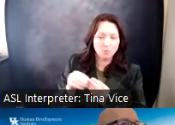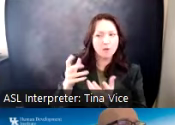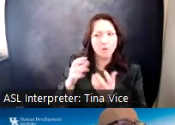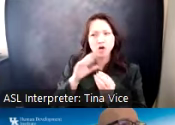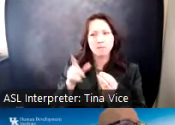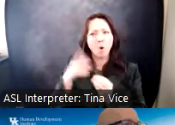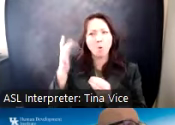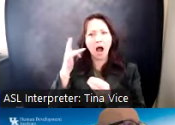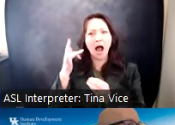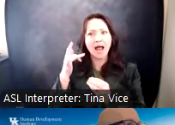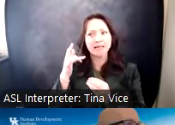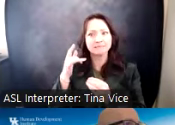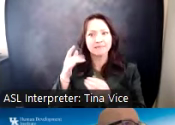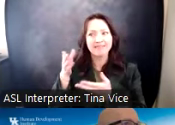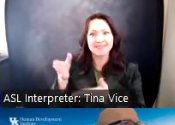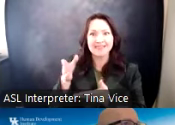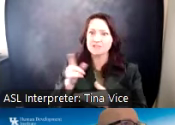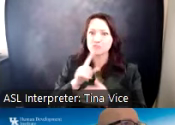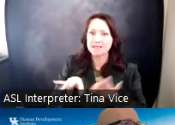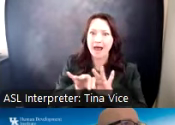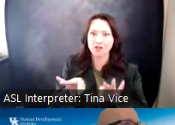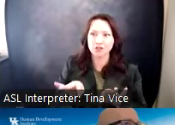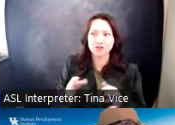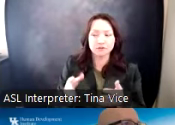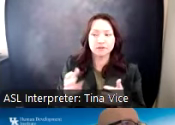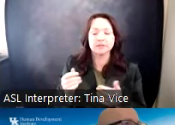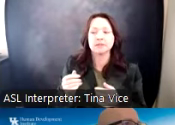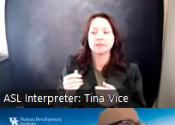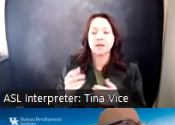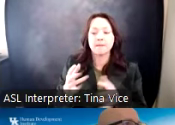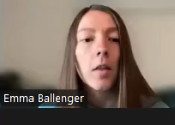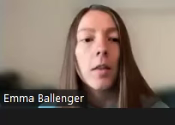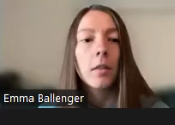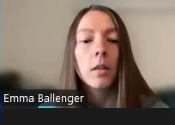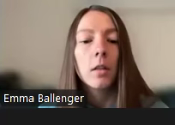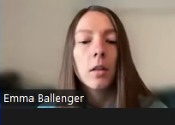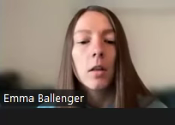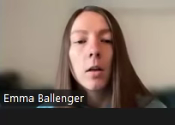and so we've already mentioned before um earlier today that the um physical